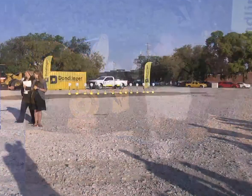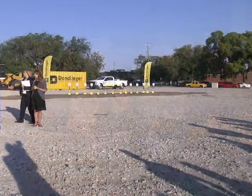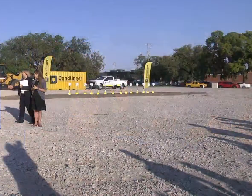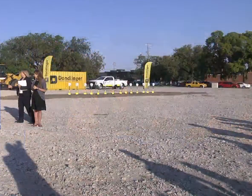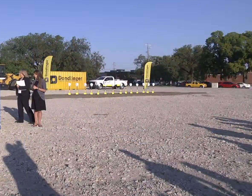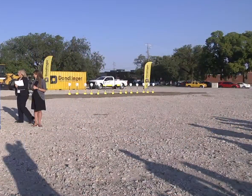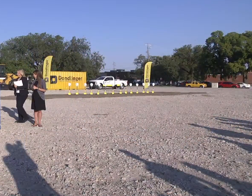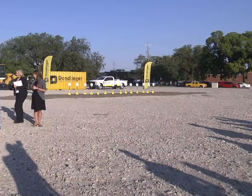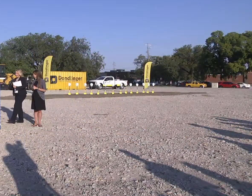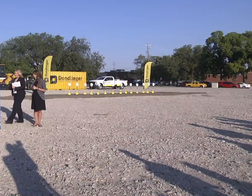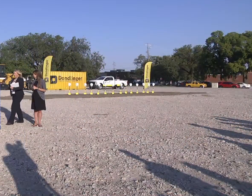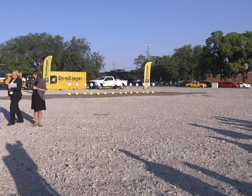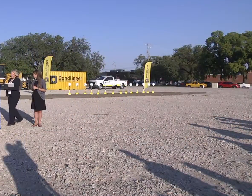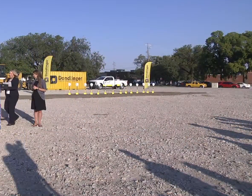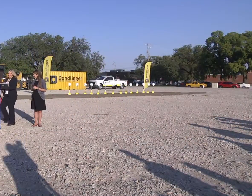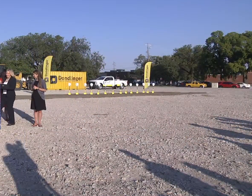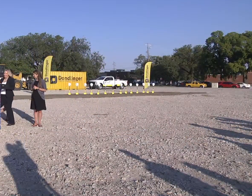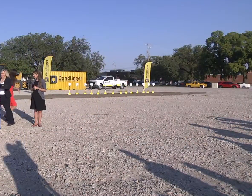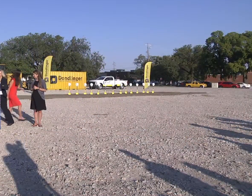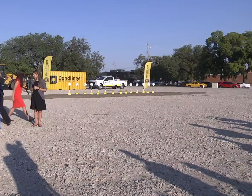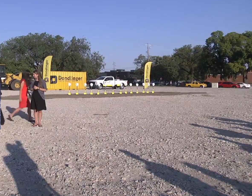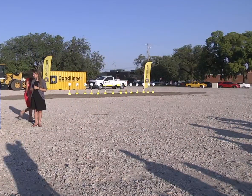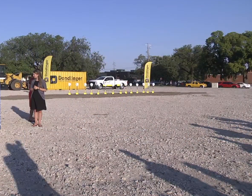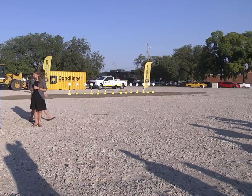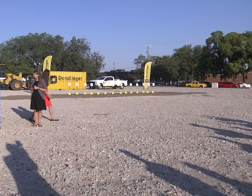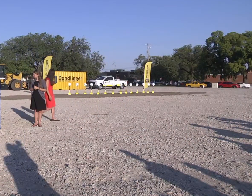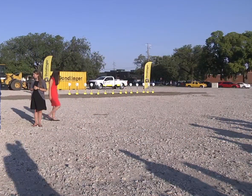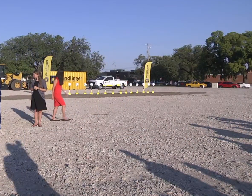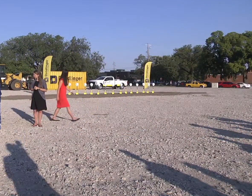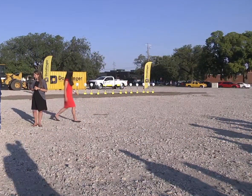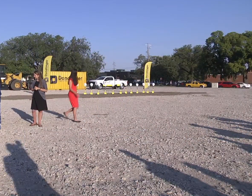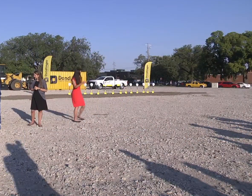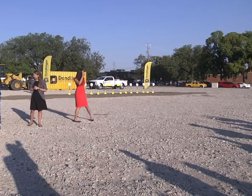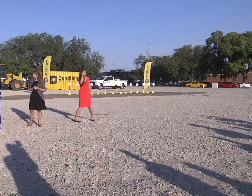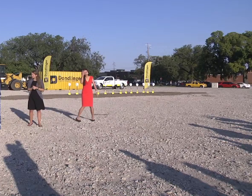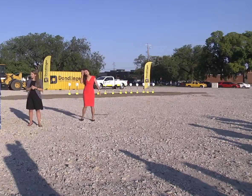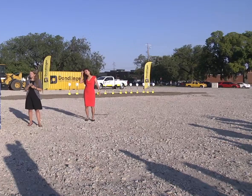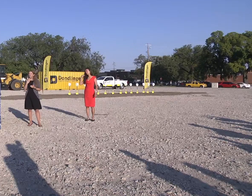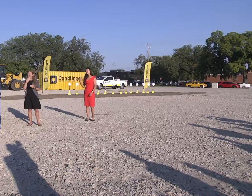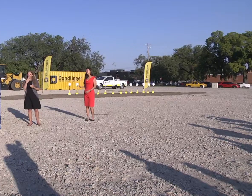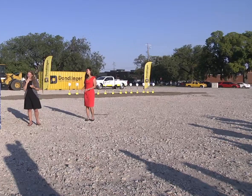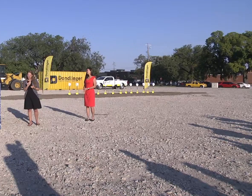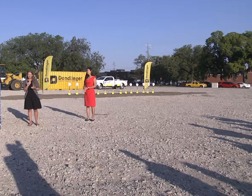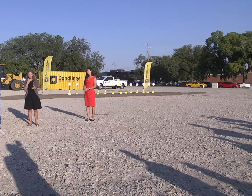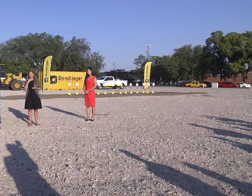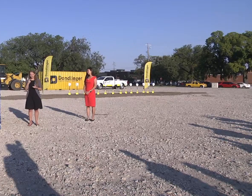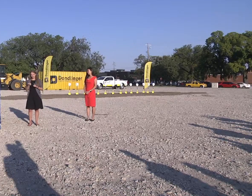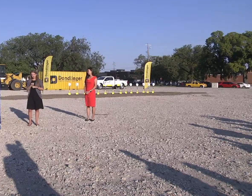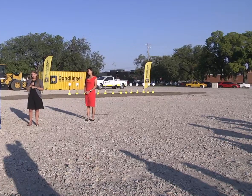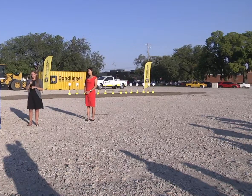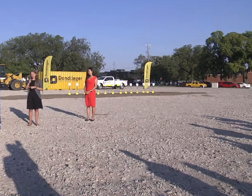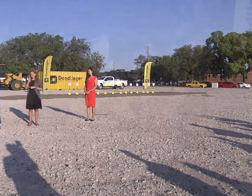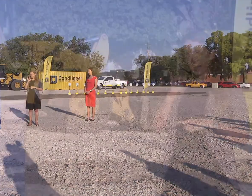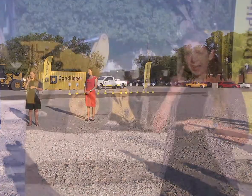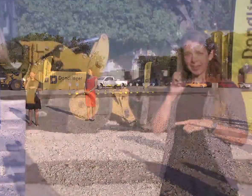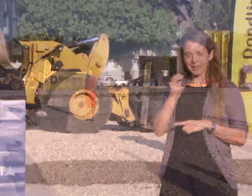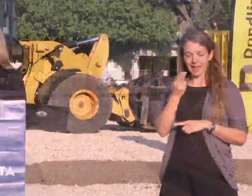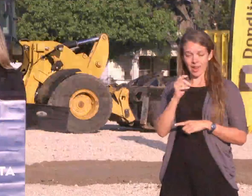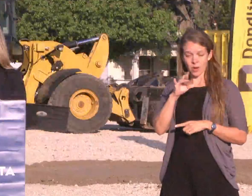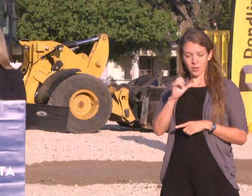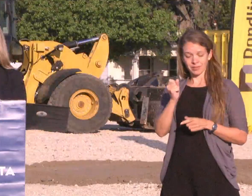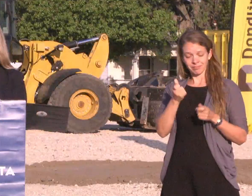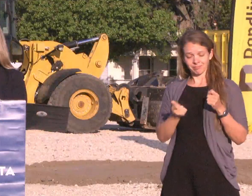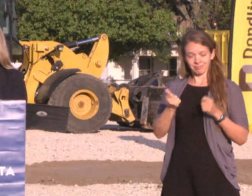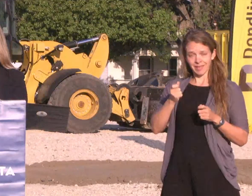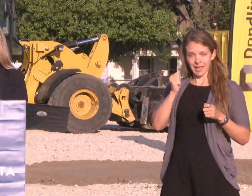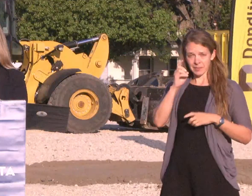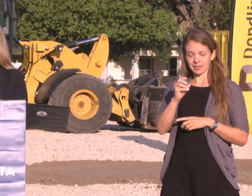Carrie thank you and on behalf of the Biden Harris Administration and FTA Deputy Administrator